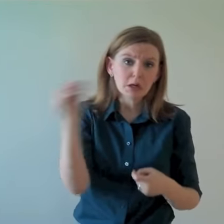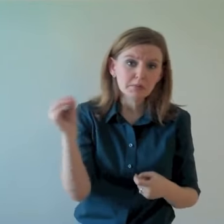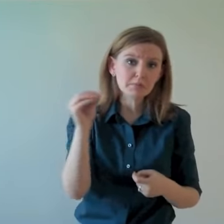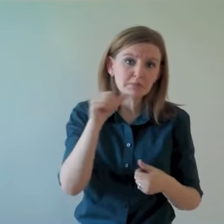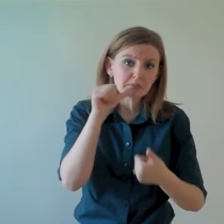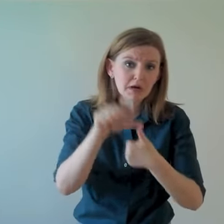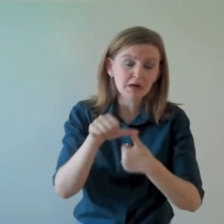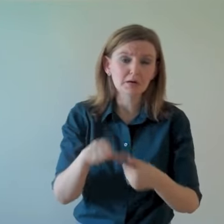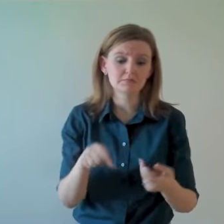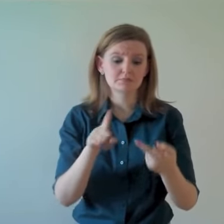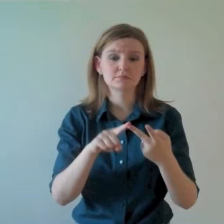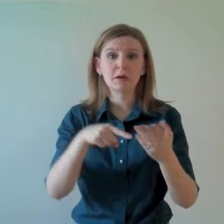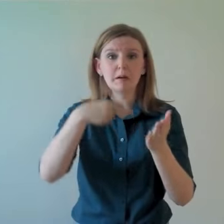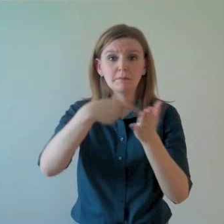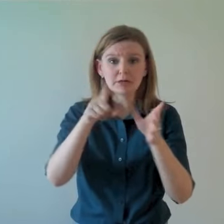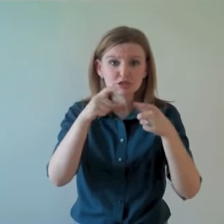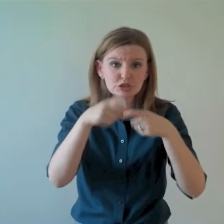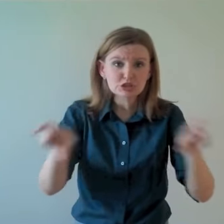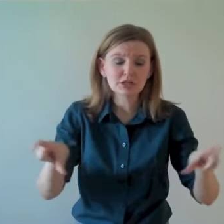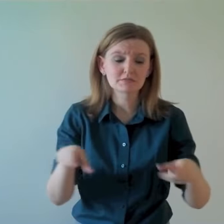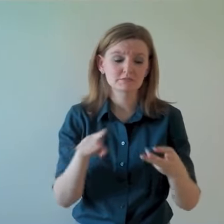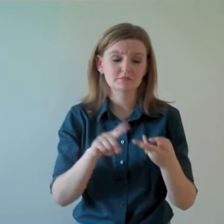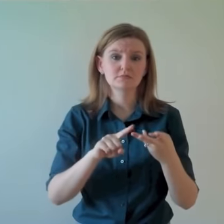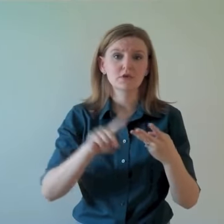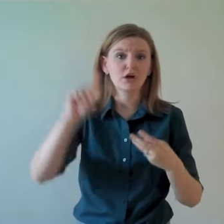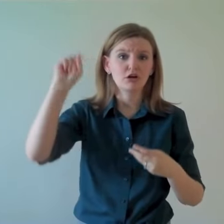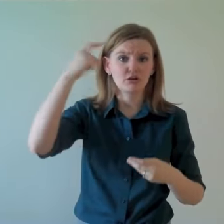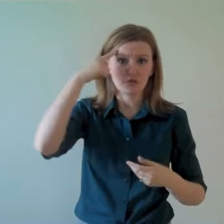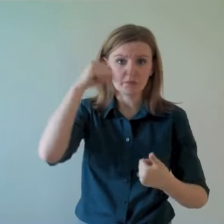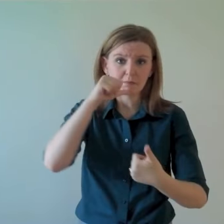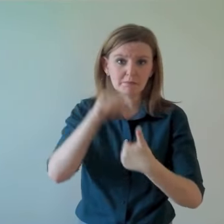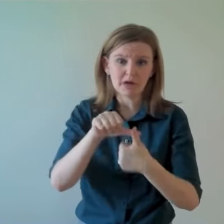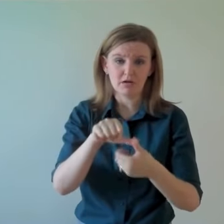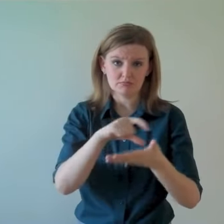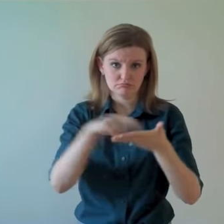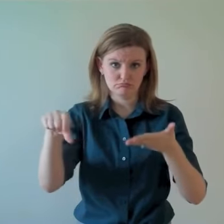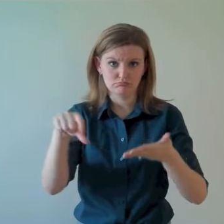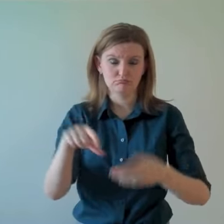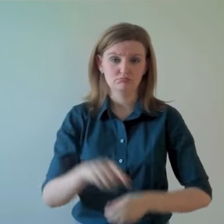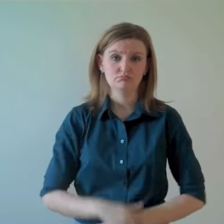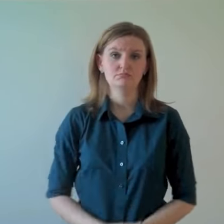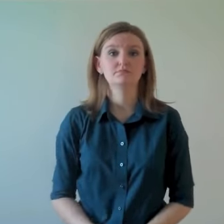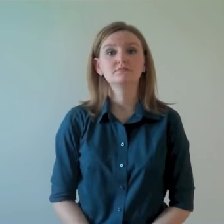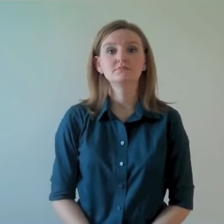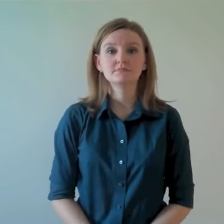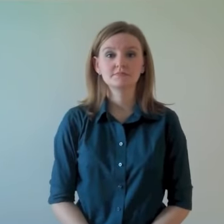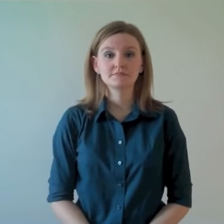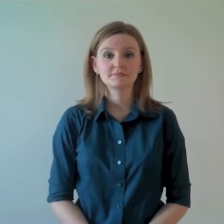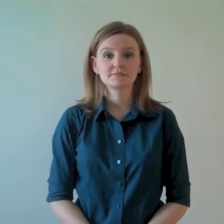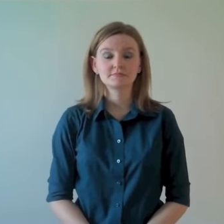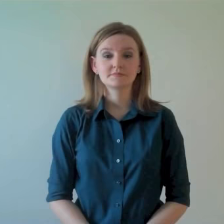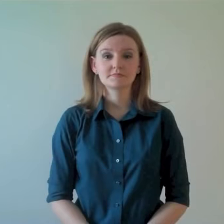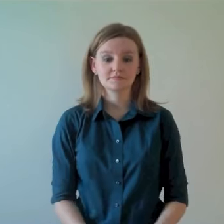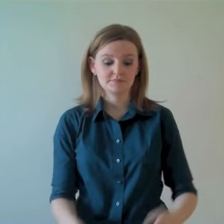For example: your gas and electric bill, or a paycheck, or some other kind of government mail.